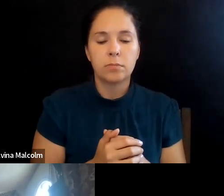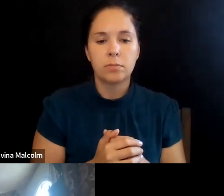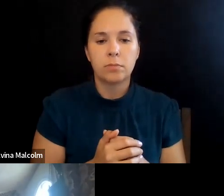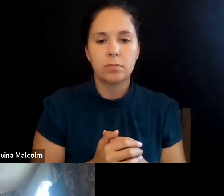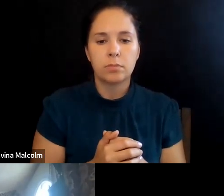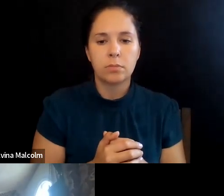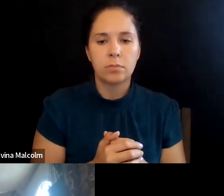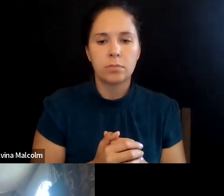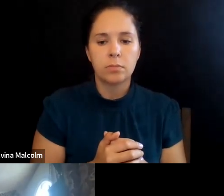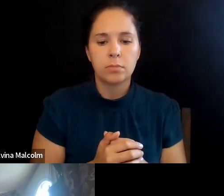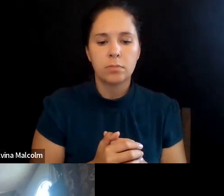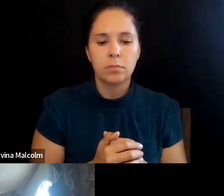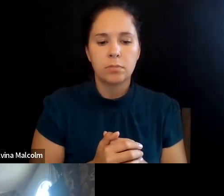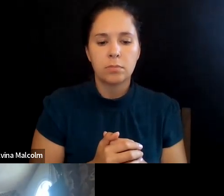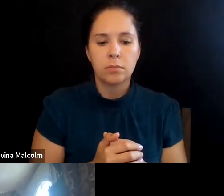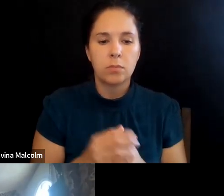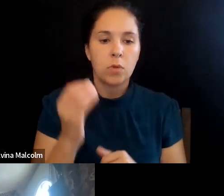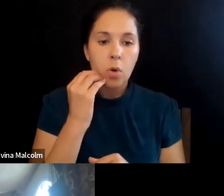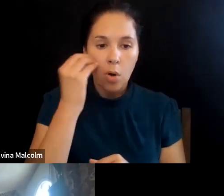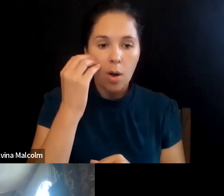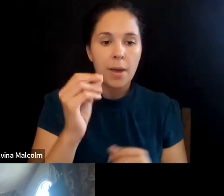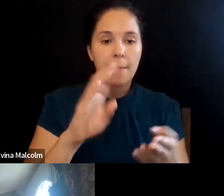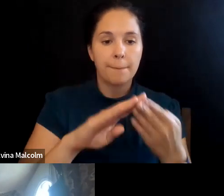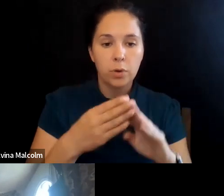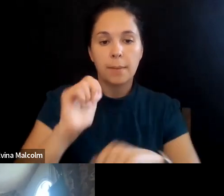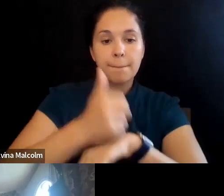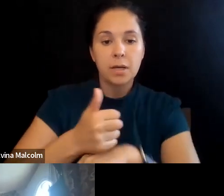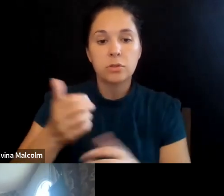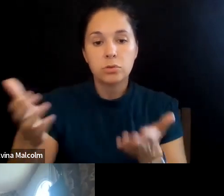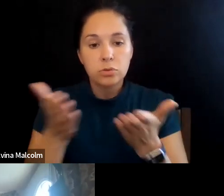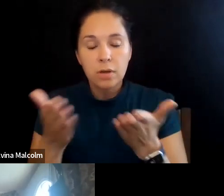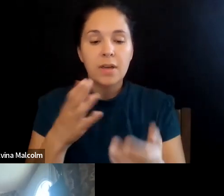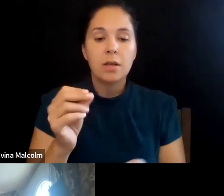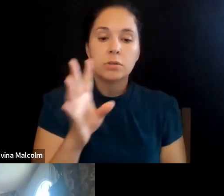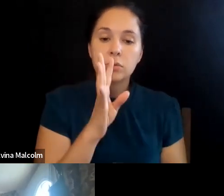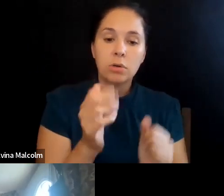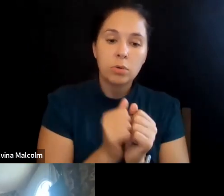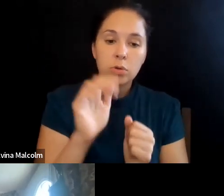assistants cannot get to her. Then